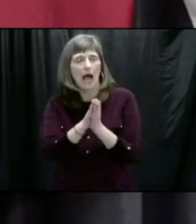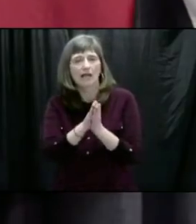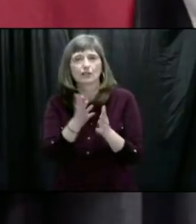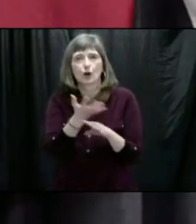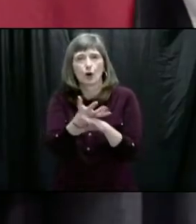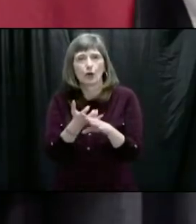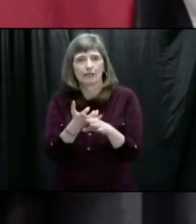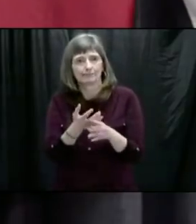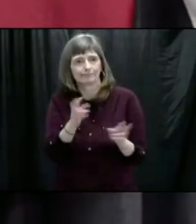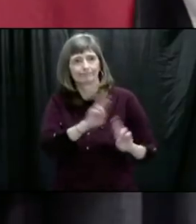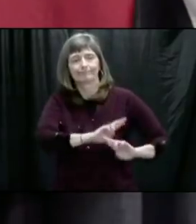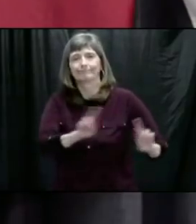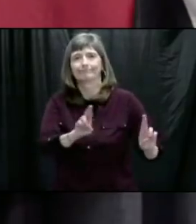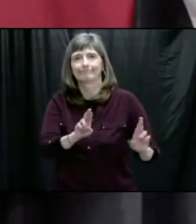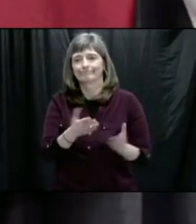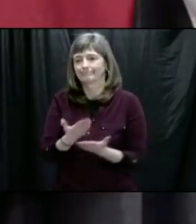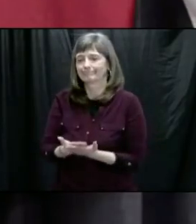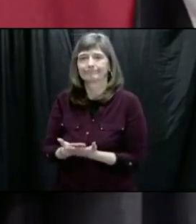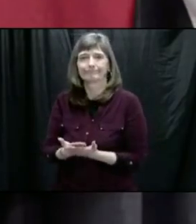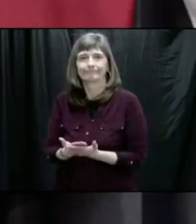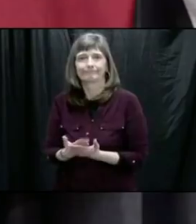SEE WHAT CAPACITY THEY NEED.